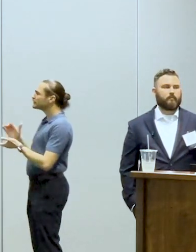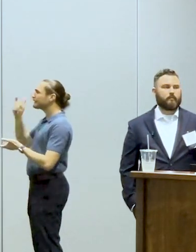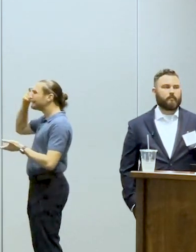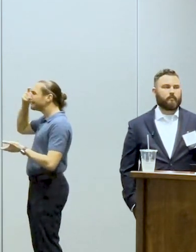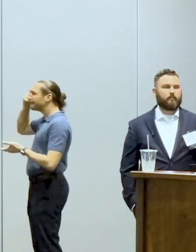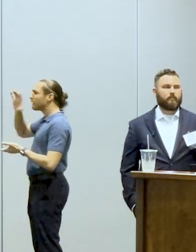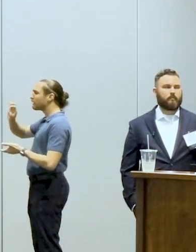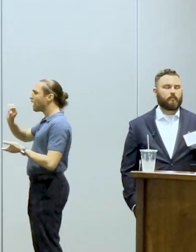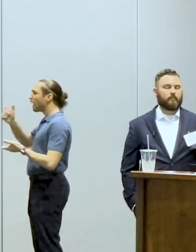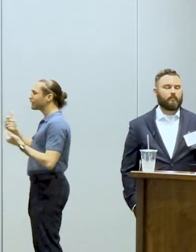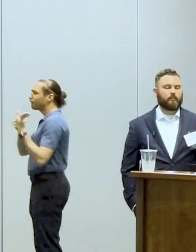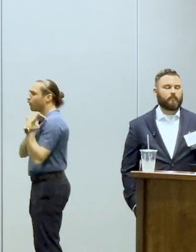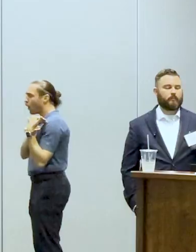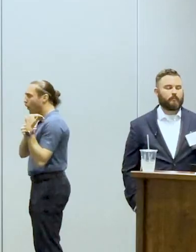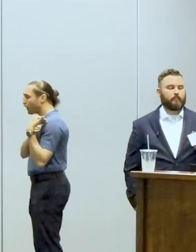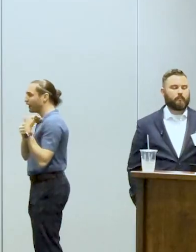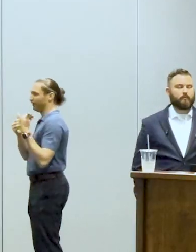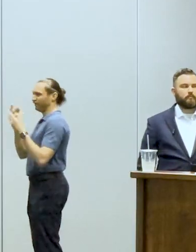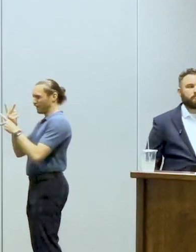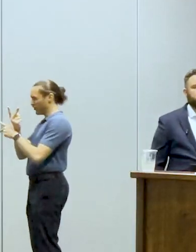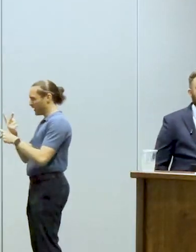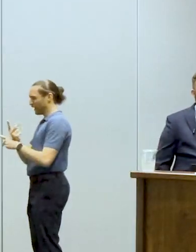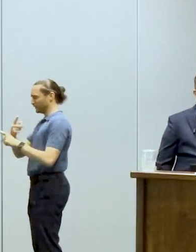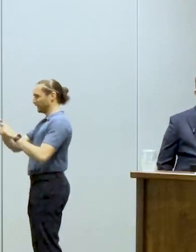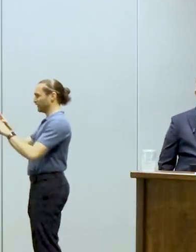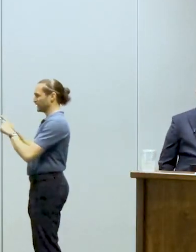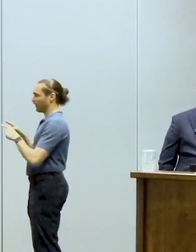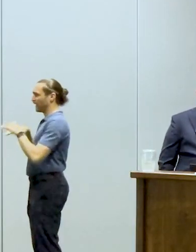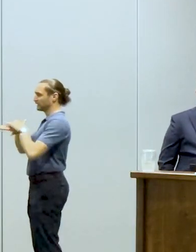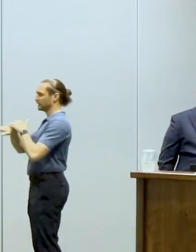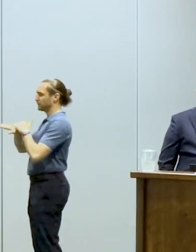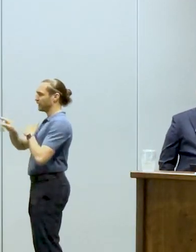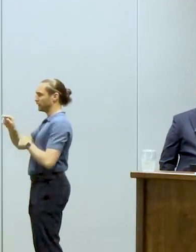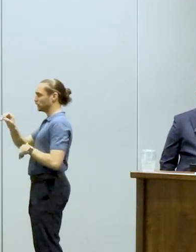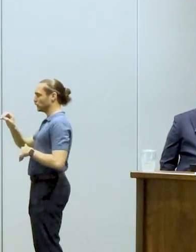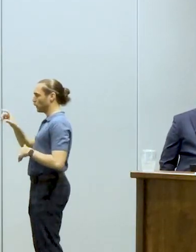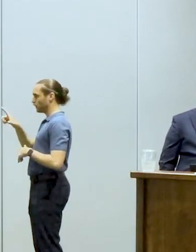accessibility tools Next, we have skills and knowledge gap,